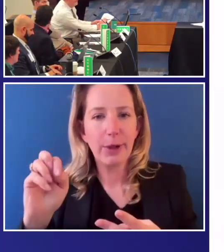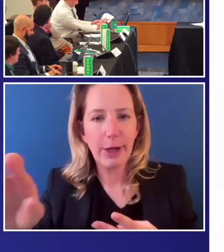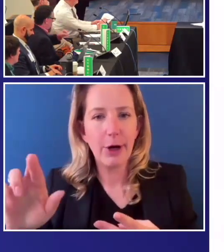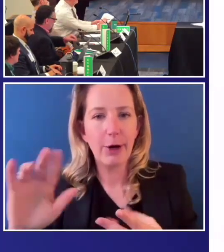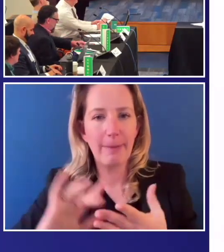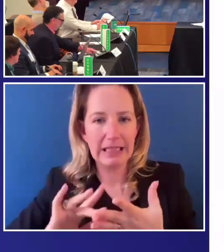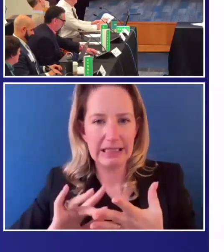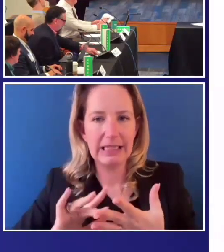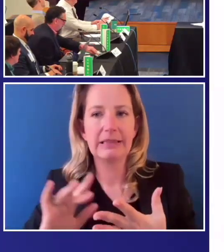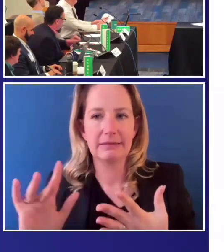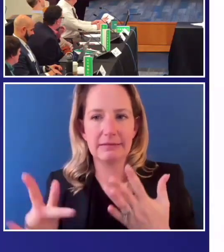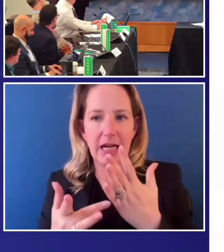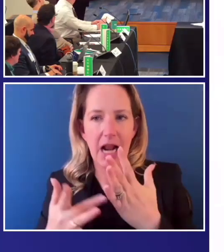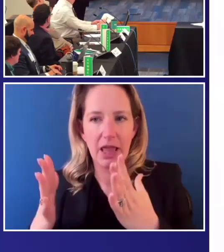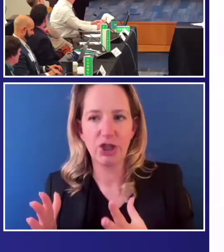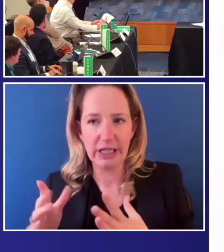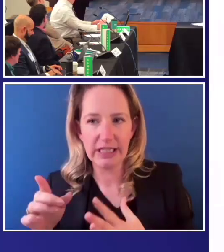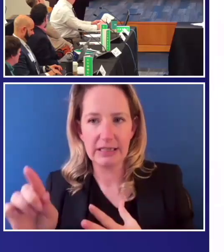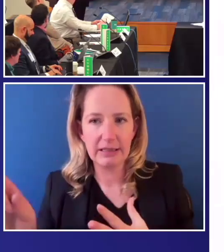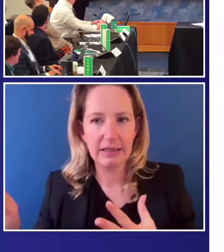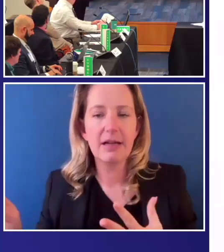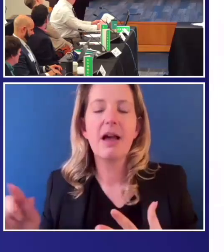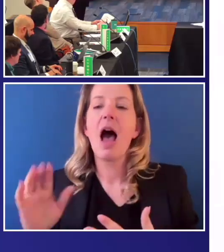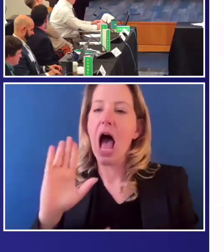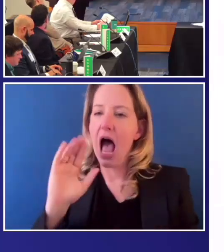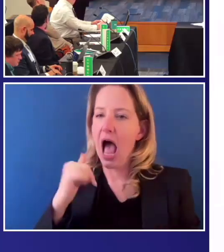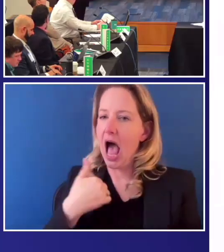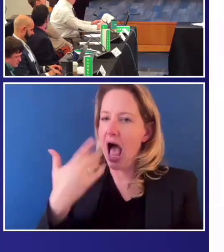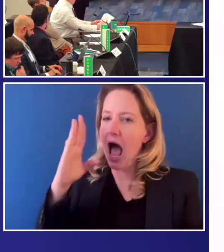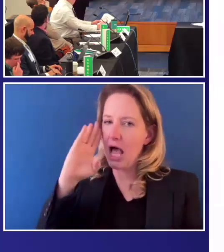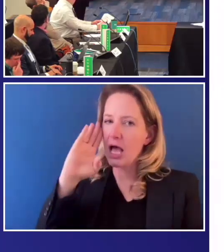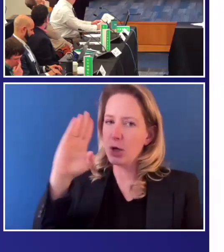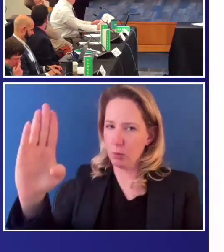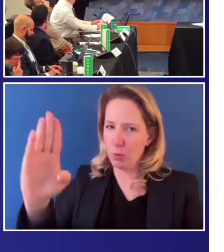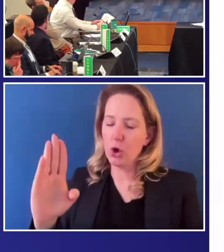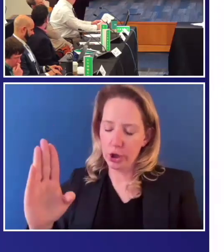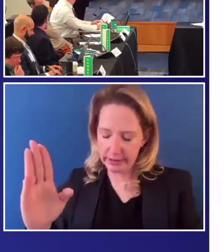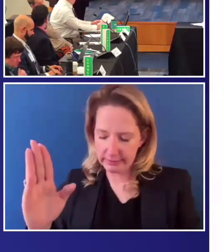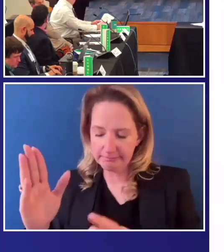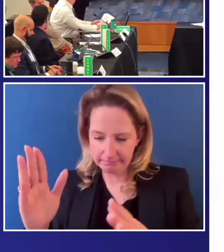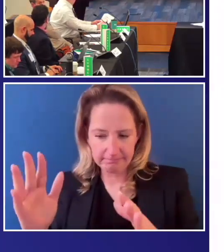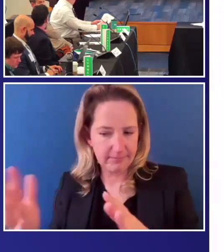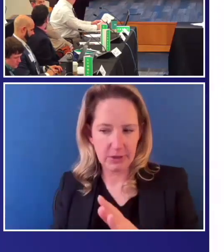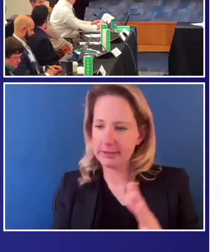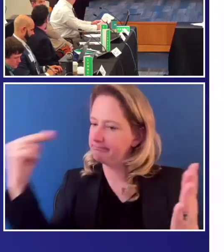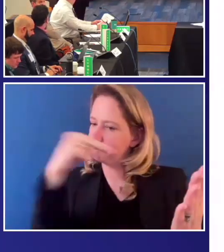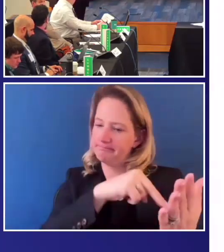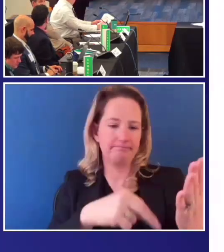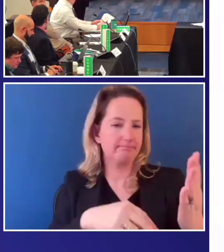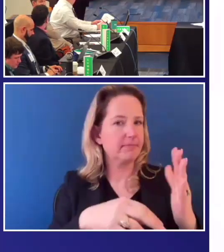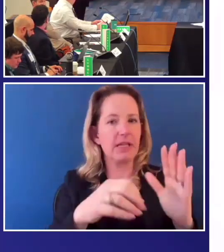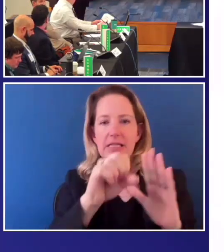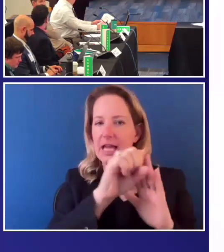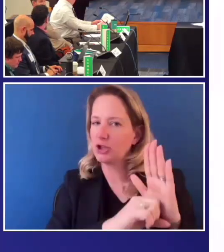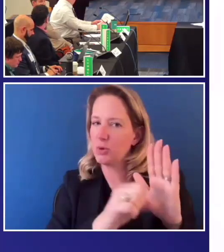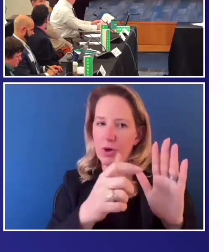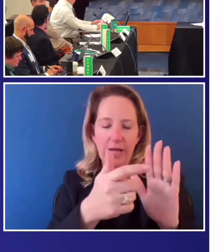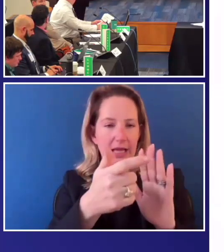I would just fall back to the statutory language that says the Department should roll-up small programs that are similar in